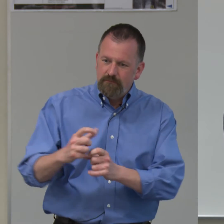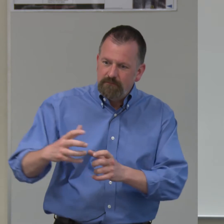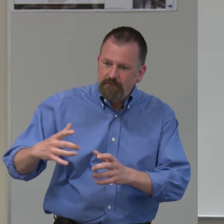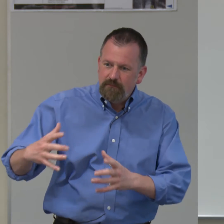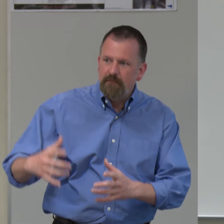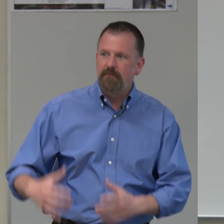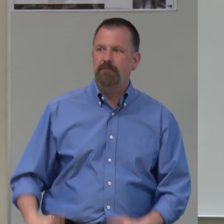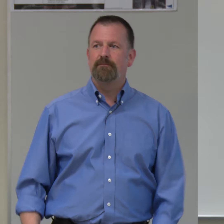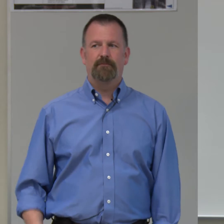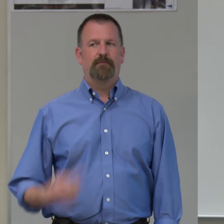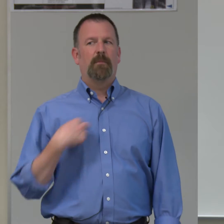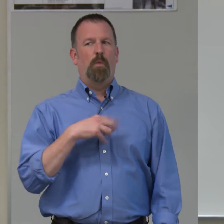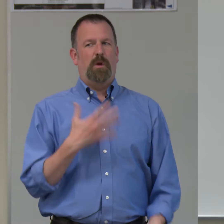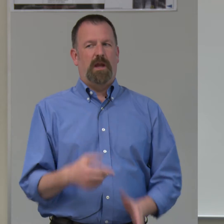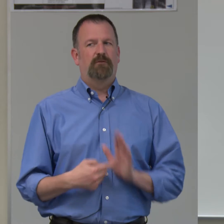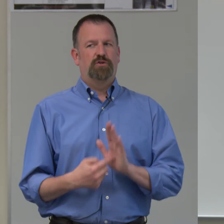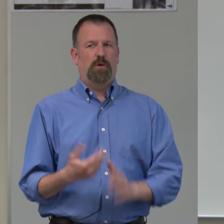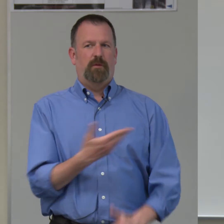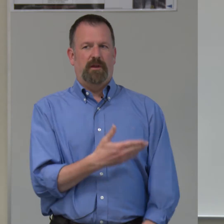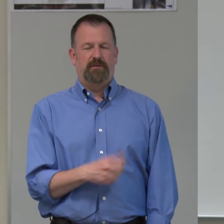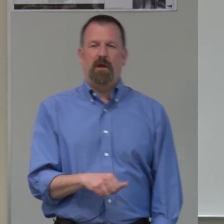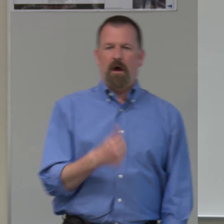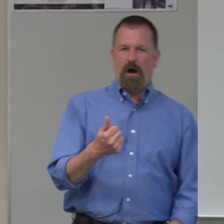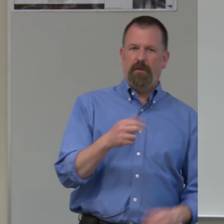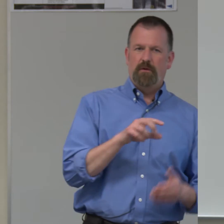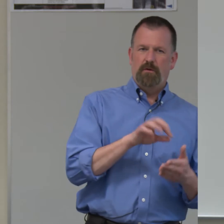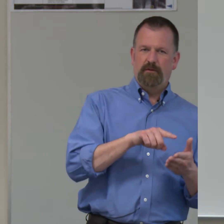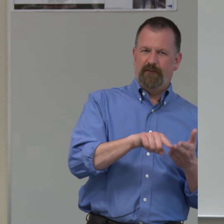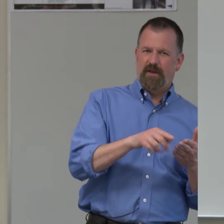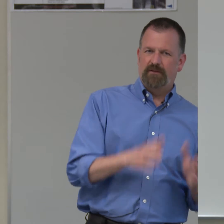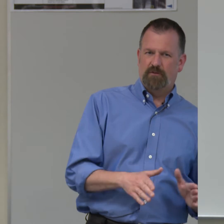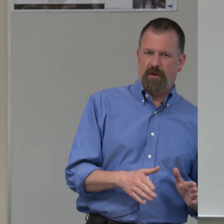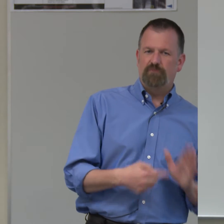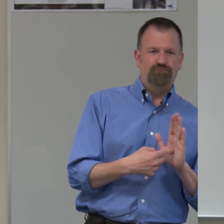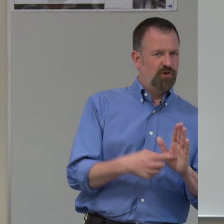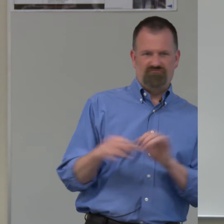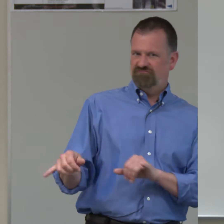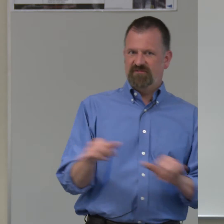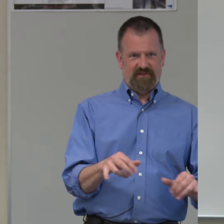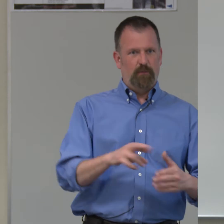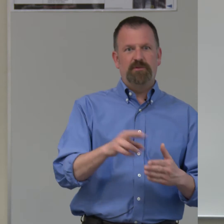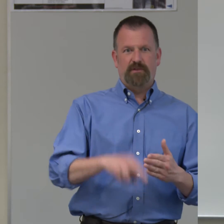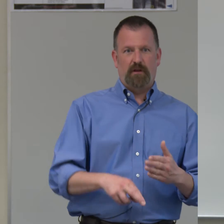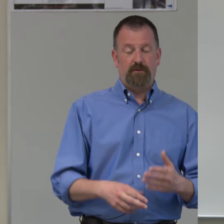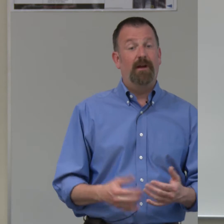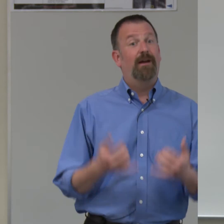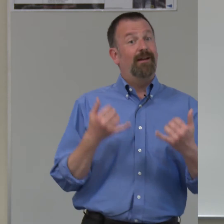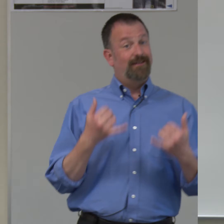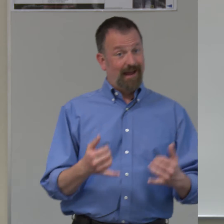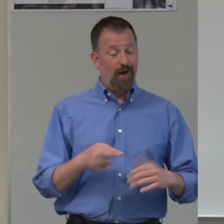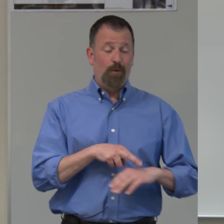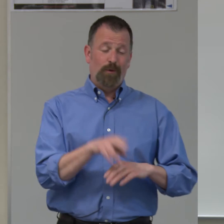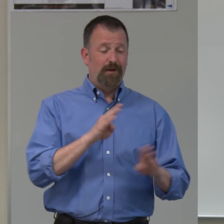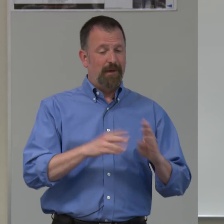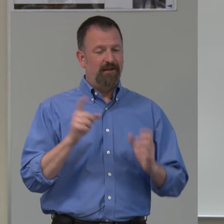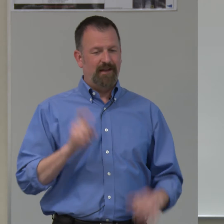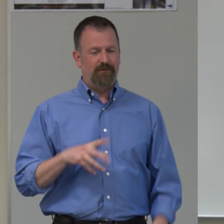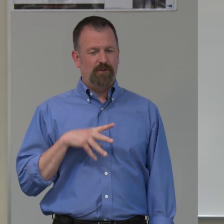so we have shown this. Now other investigators have shown this, as well, and the radiation biologists now have to accept the fact